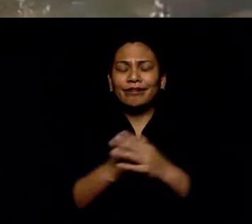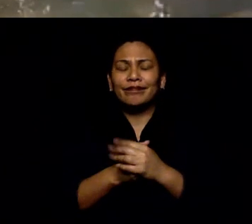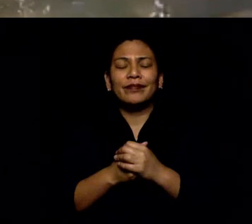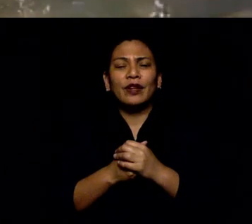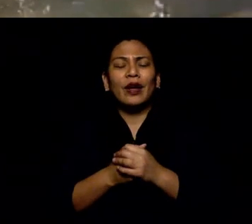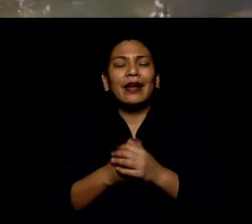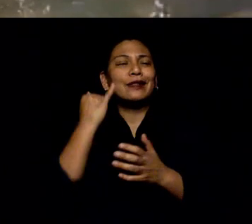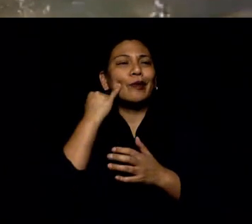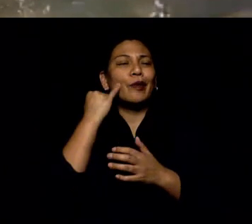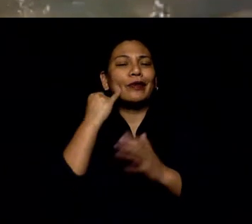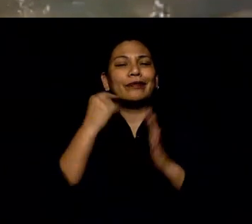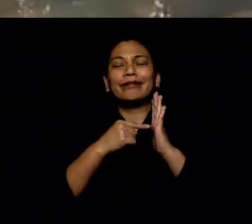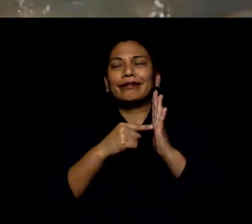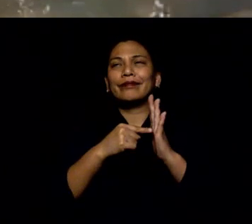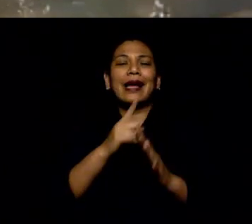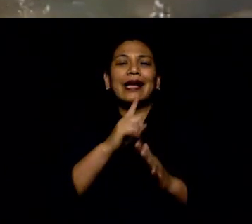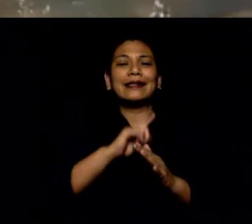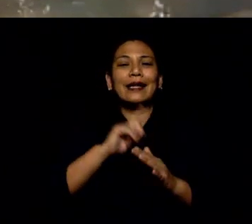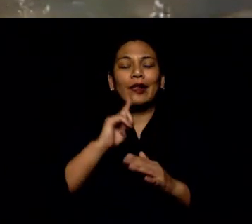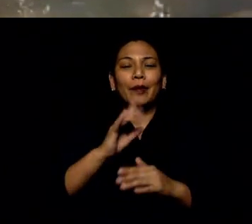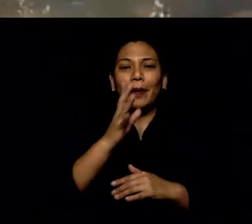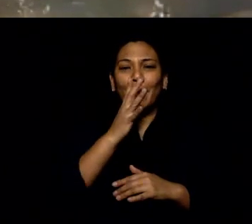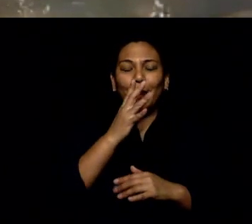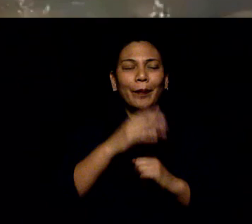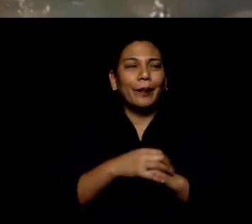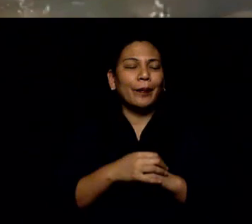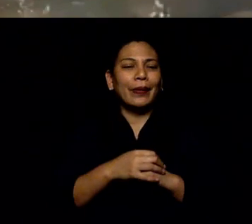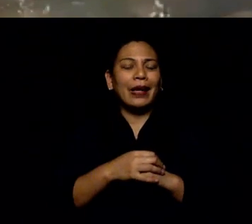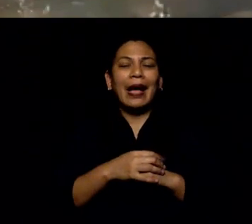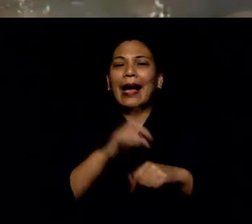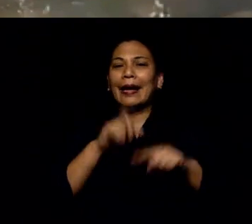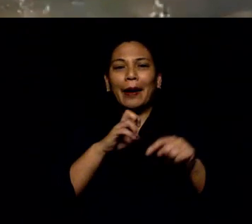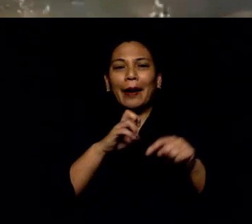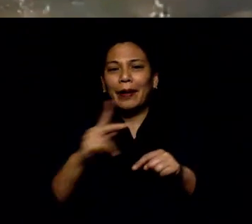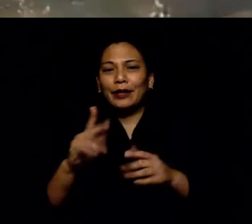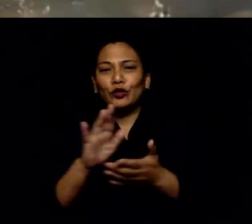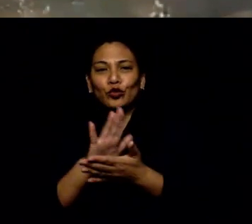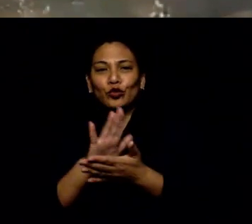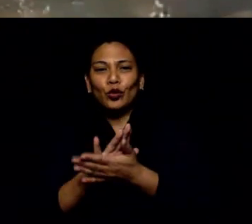Current system is not able to go back to school and really get new skills